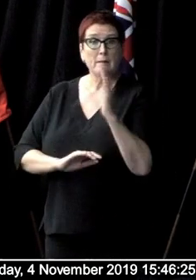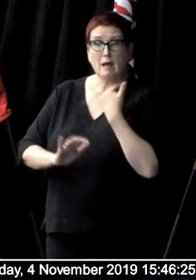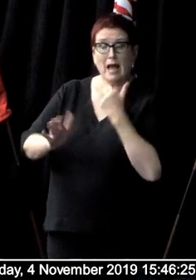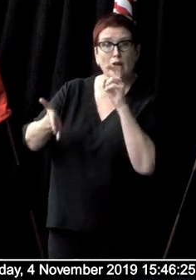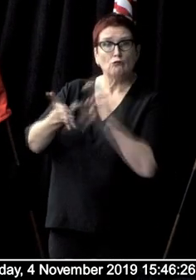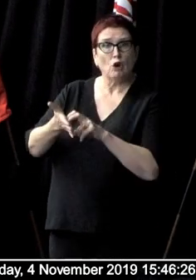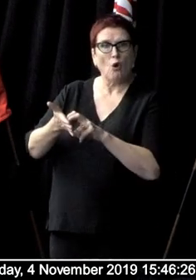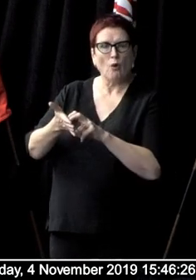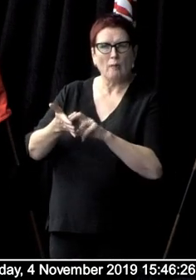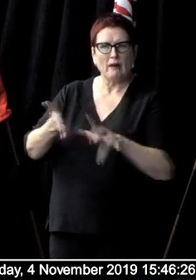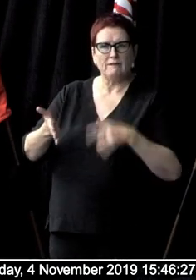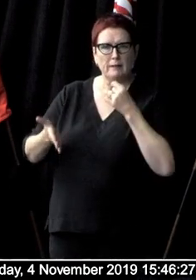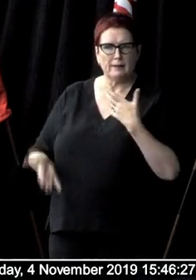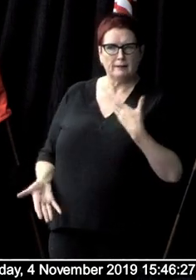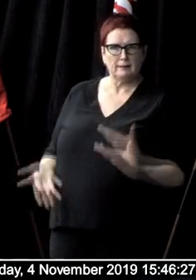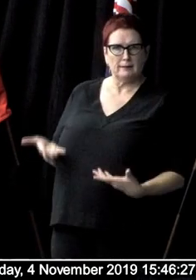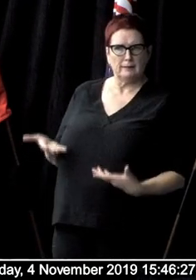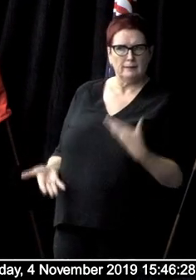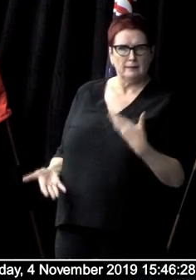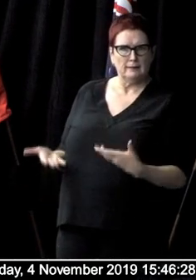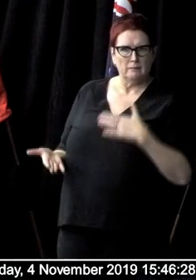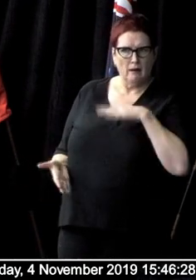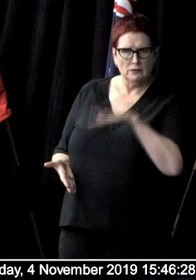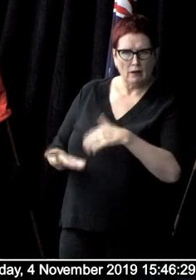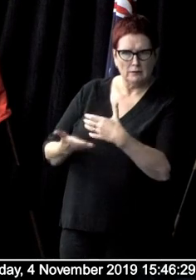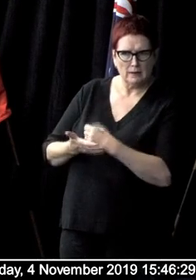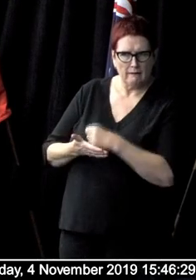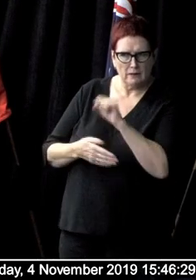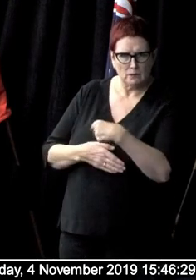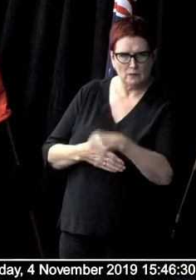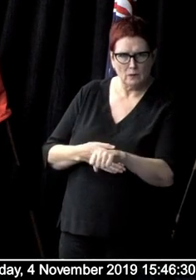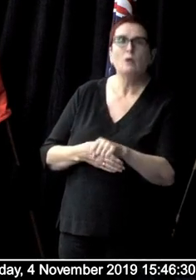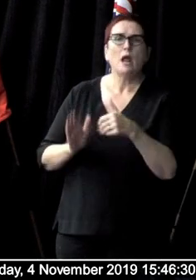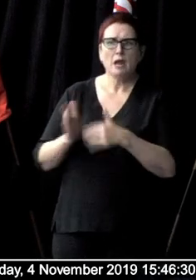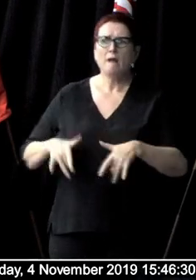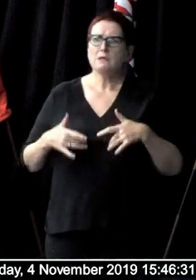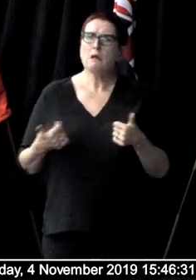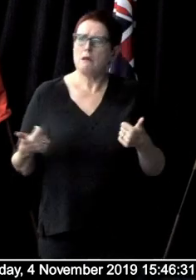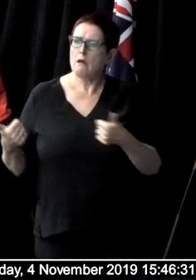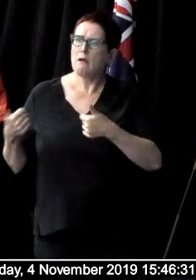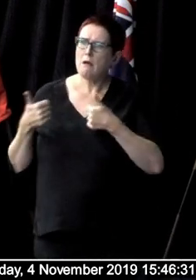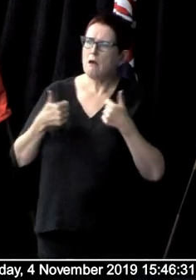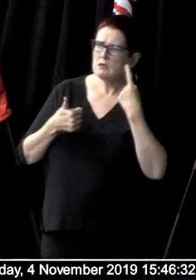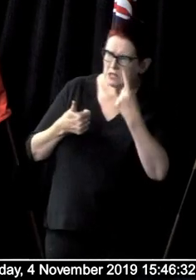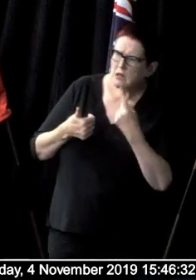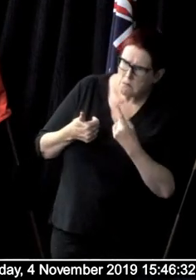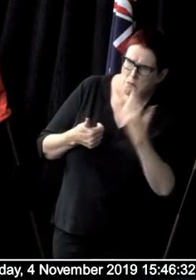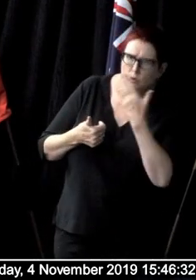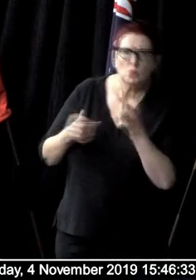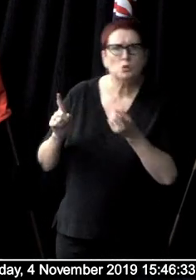secure about their child’s place in the school. So they will say that they’ve seen things in the school newsletter, or they’ve seen